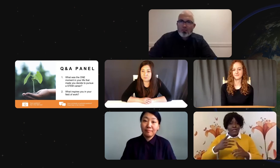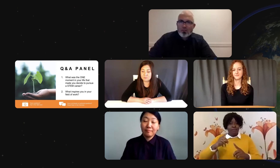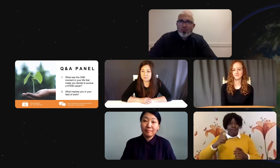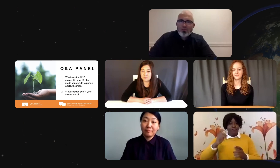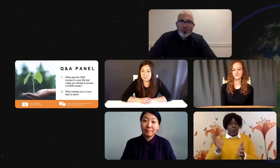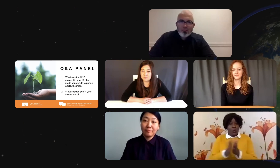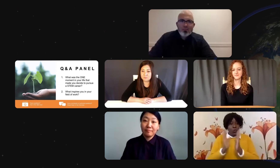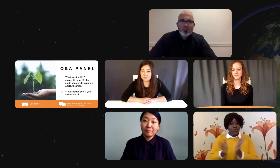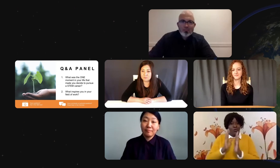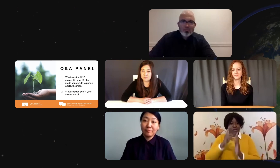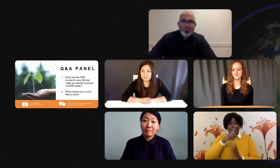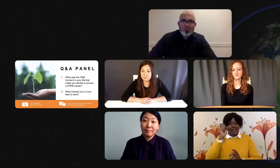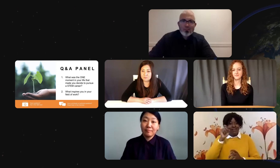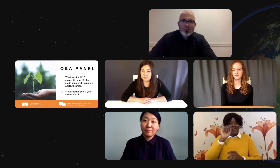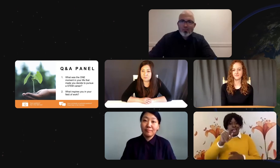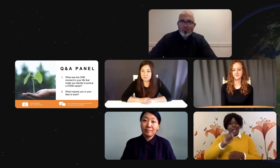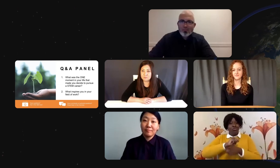I had to request an interpreter.